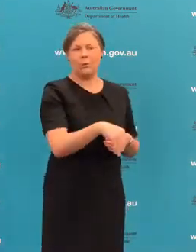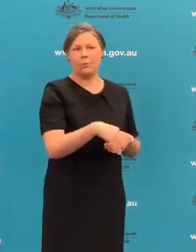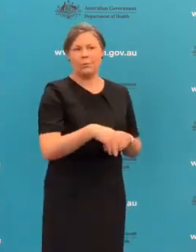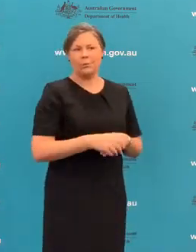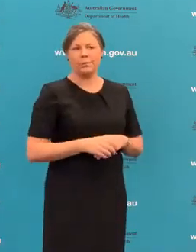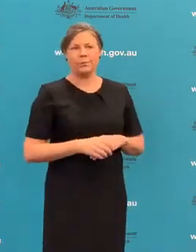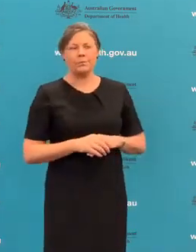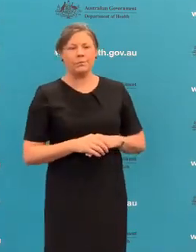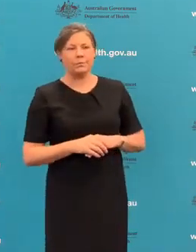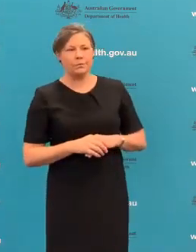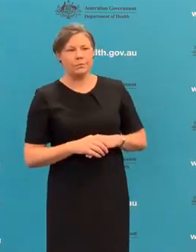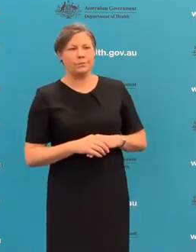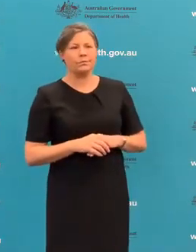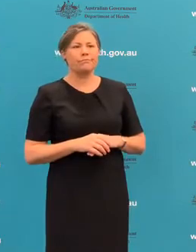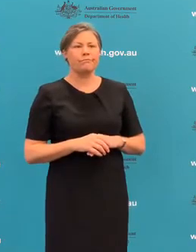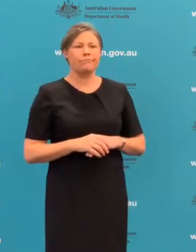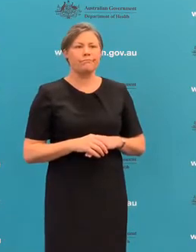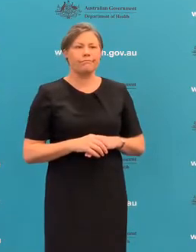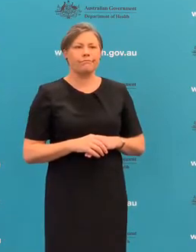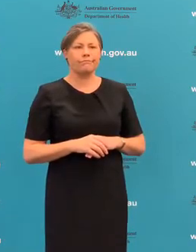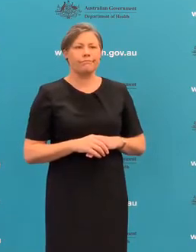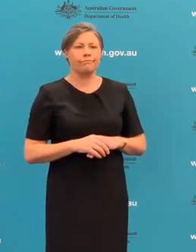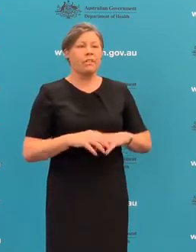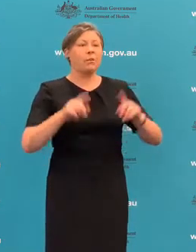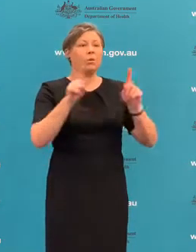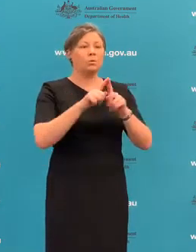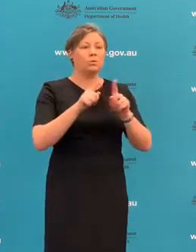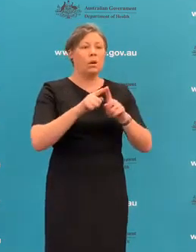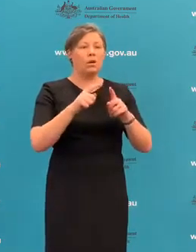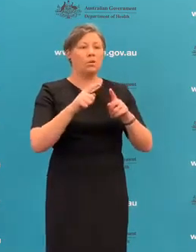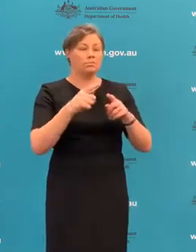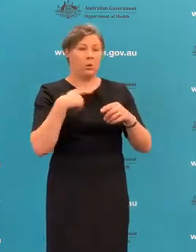Victoria. With significant numbers of nurses and aged care workers coming in